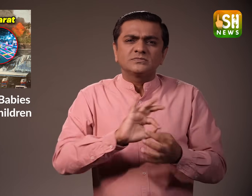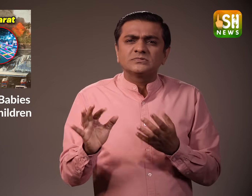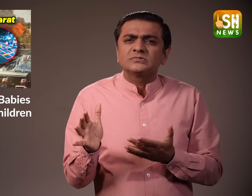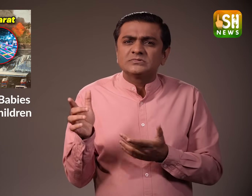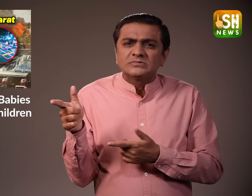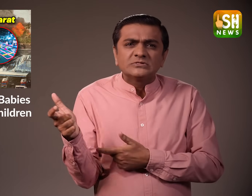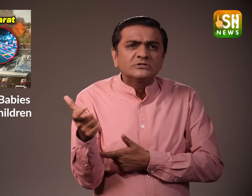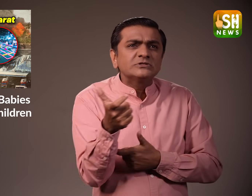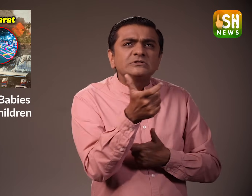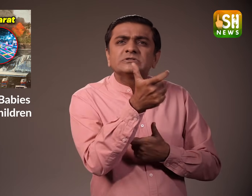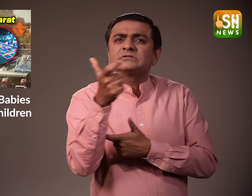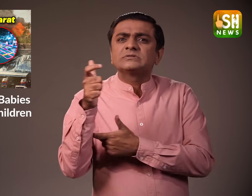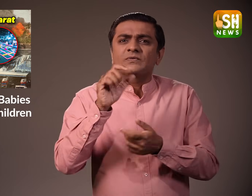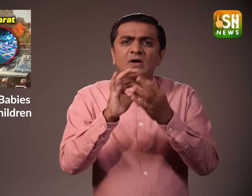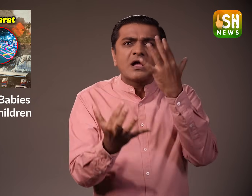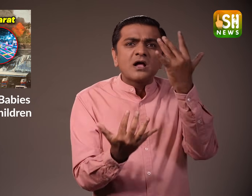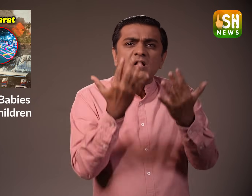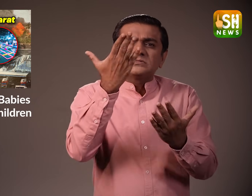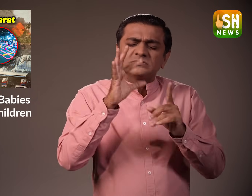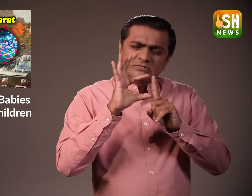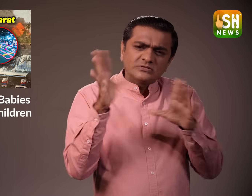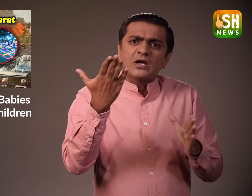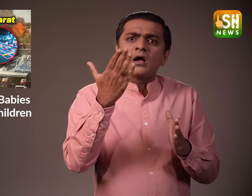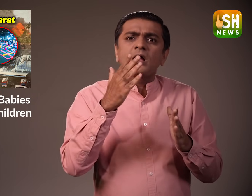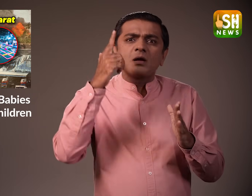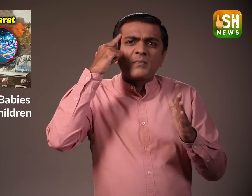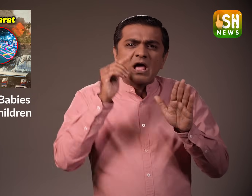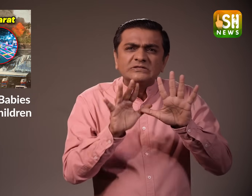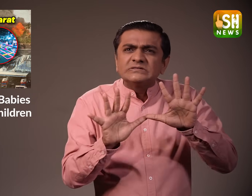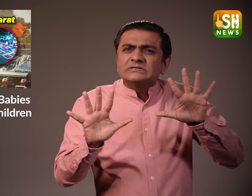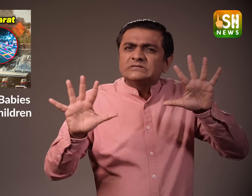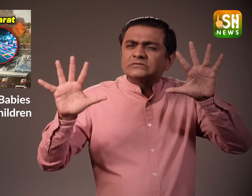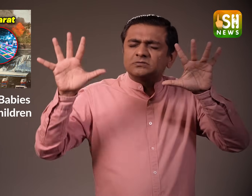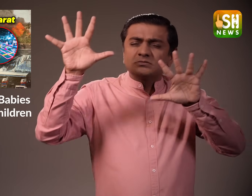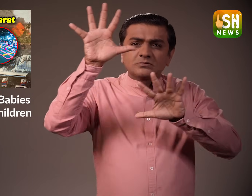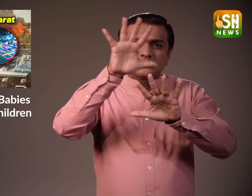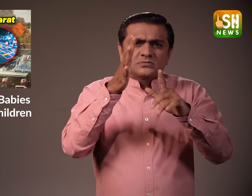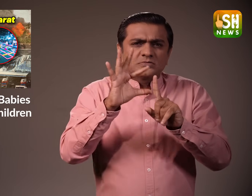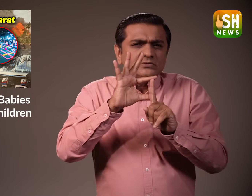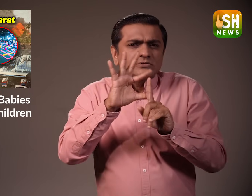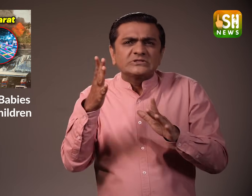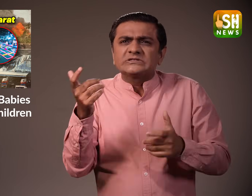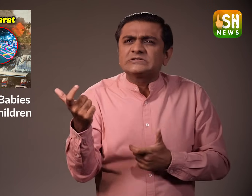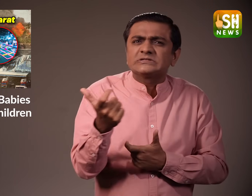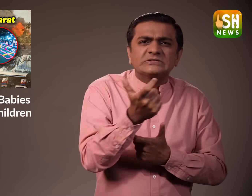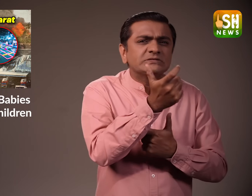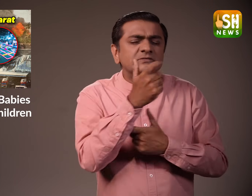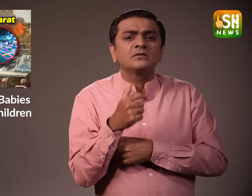and extinguished the flames. A thick smoke enveloped the area.